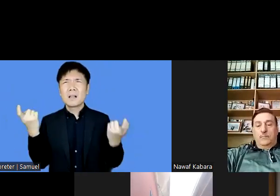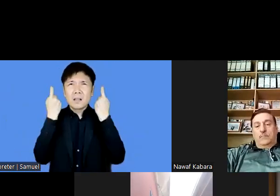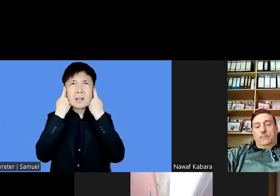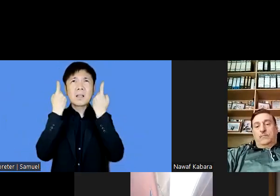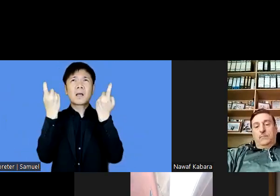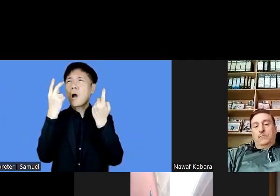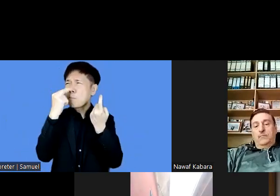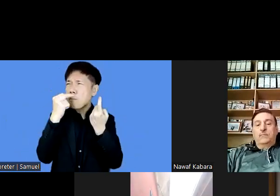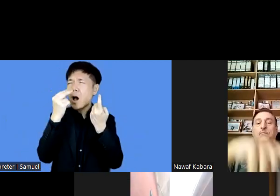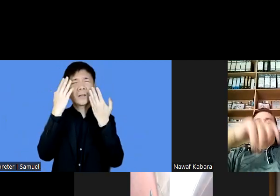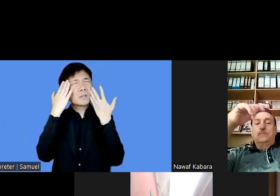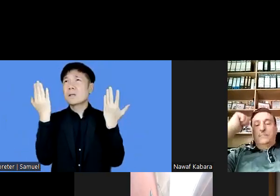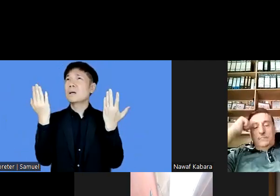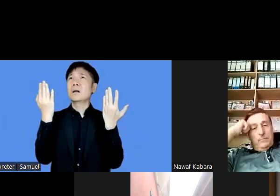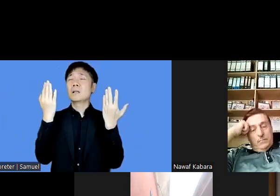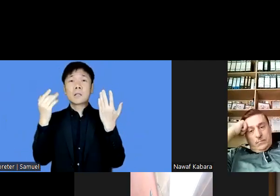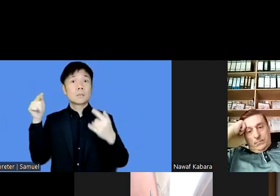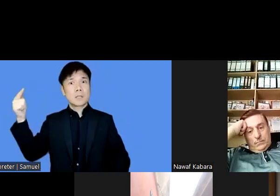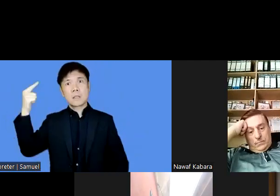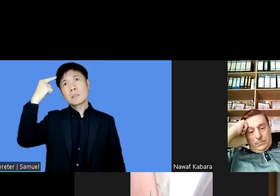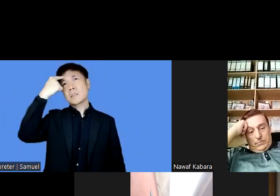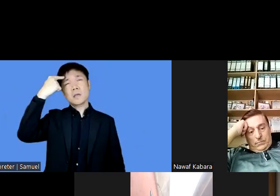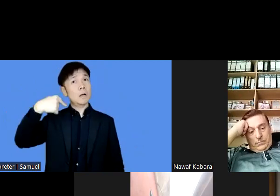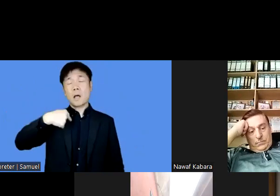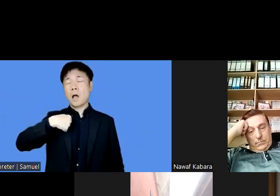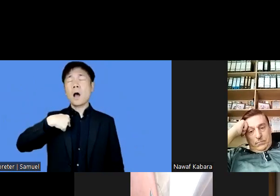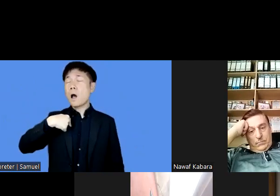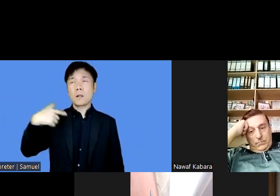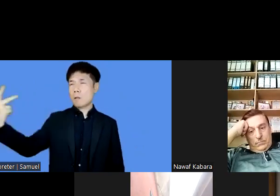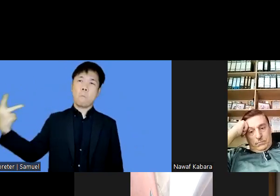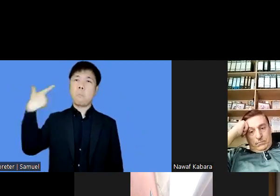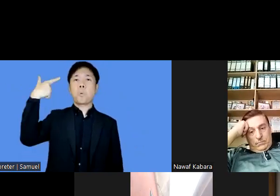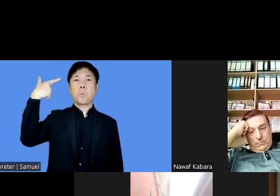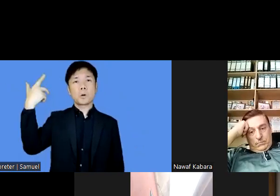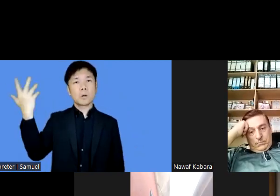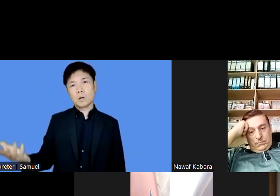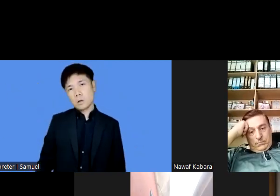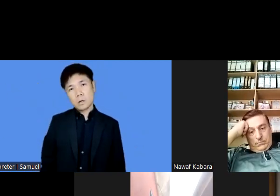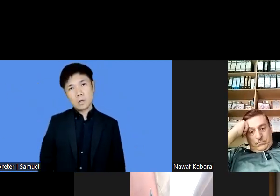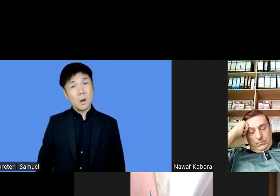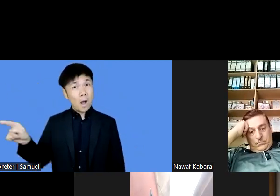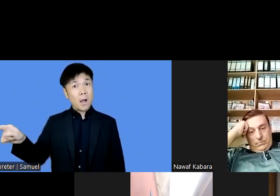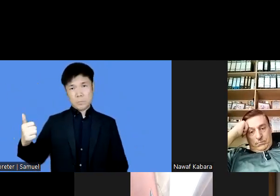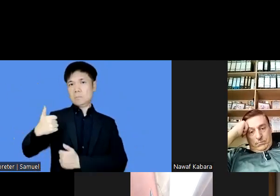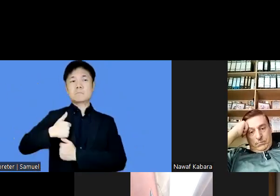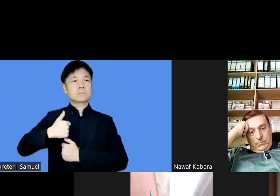to be disobedient, because the military are not really trained that some people may have